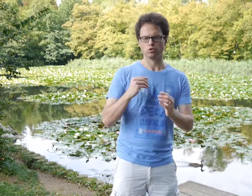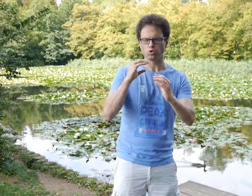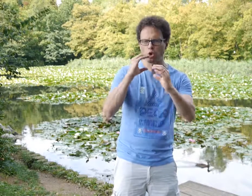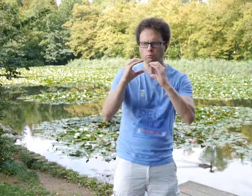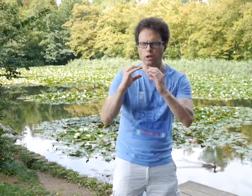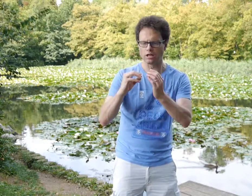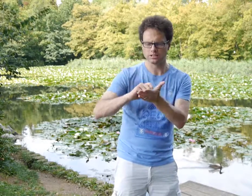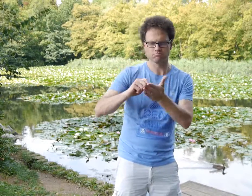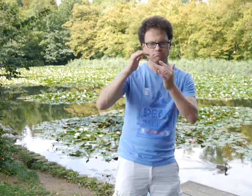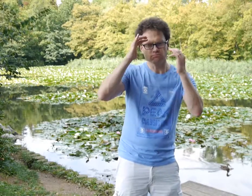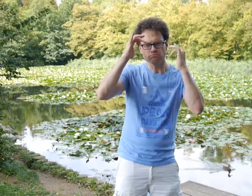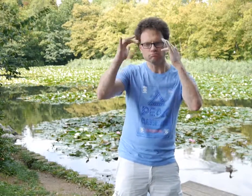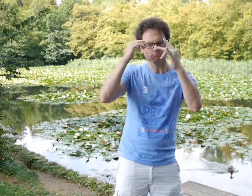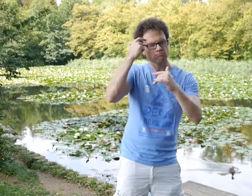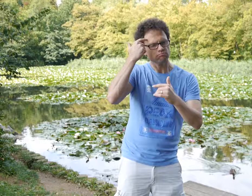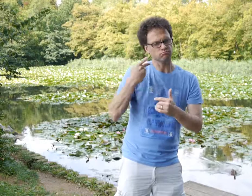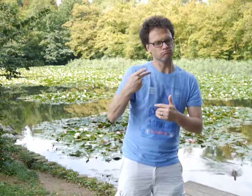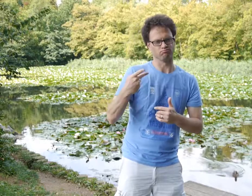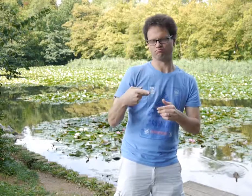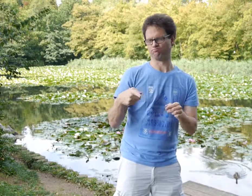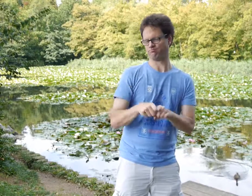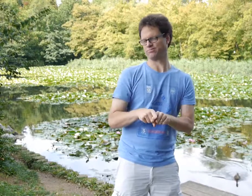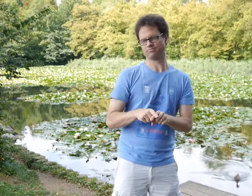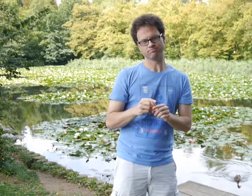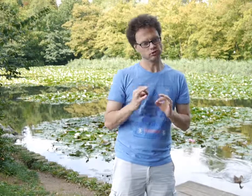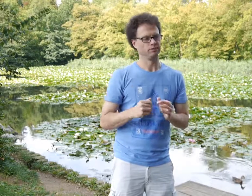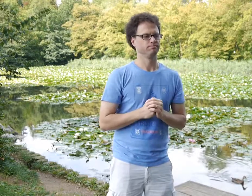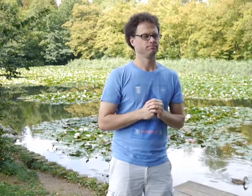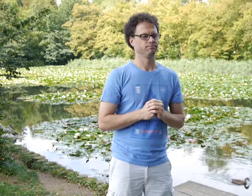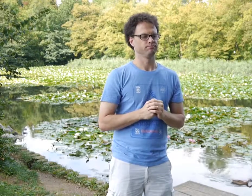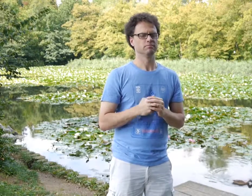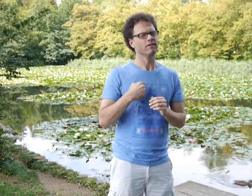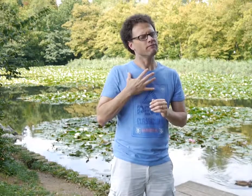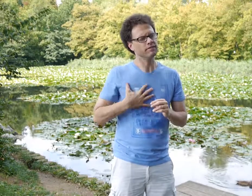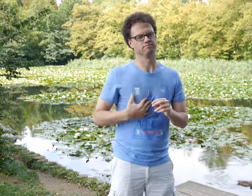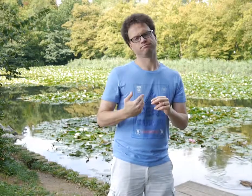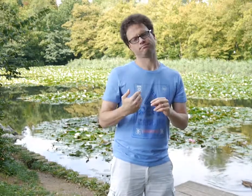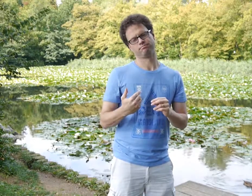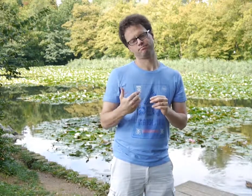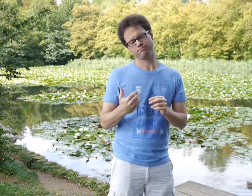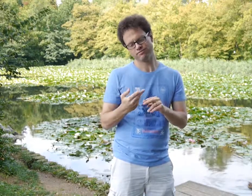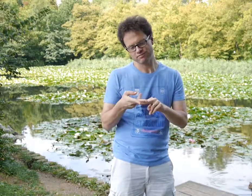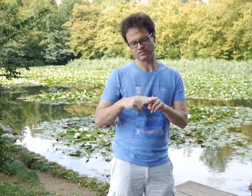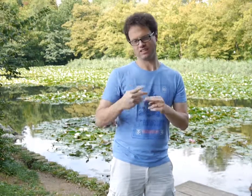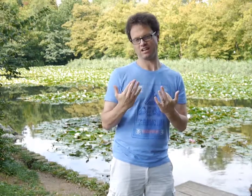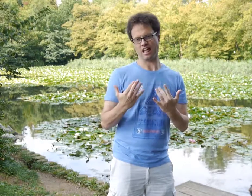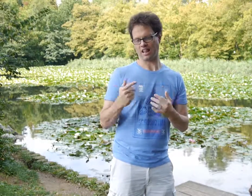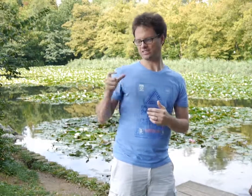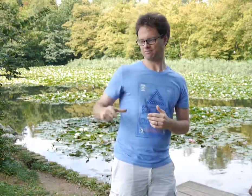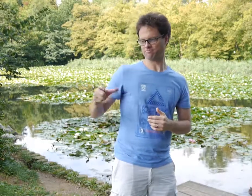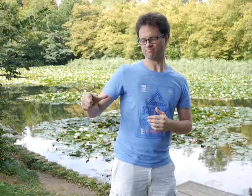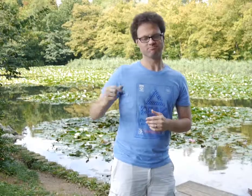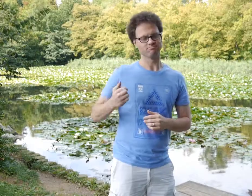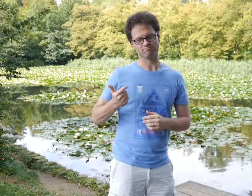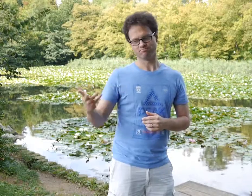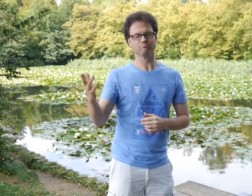Because of the communication, writing, because we deaf think in a similar way. I would also like to work with other deaf actors.